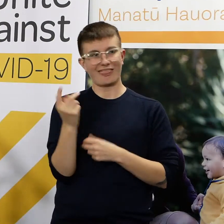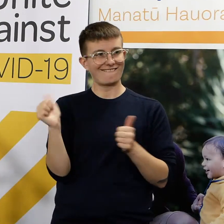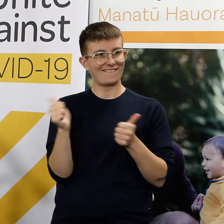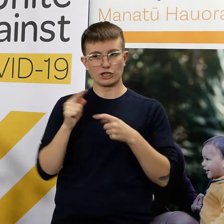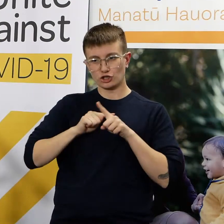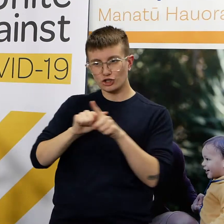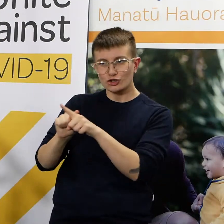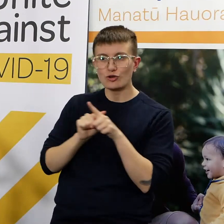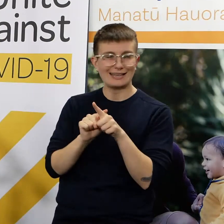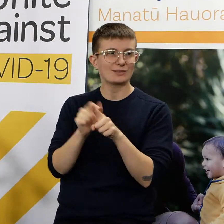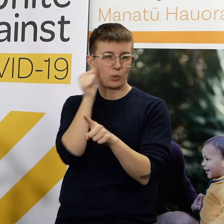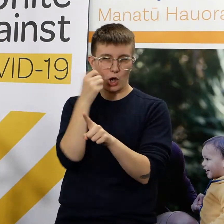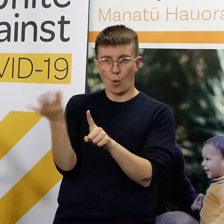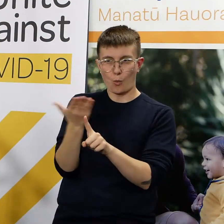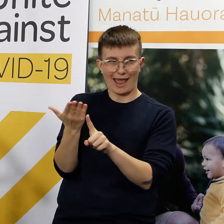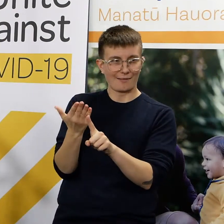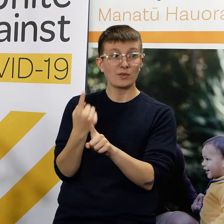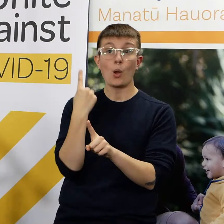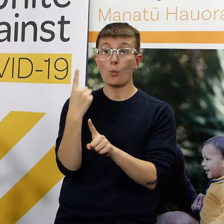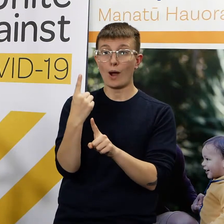One is back in managed isolation and the other one